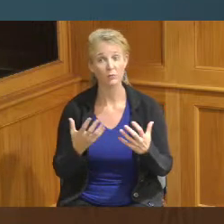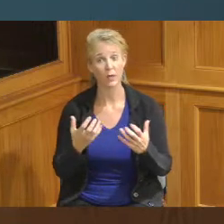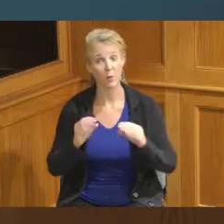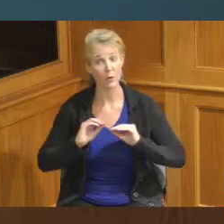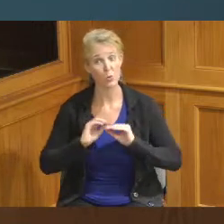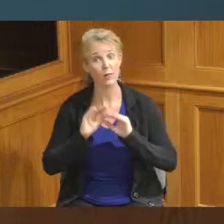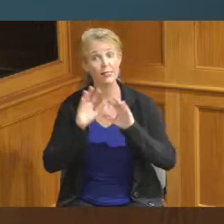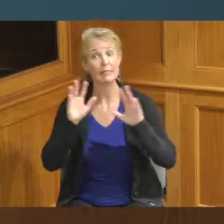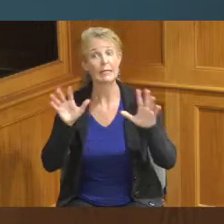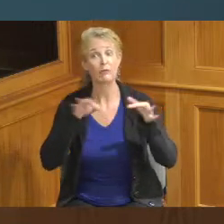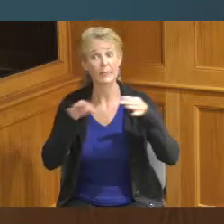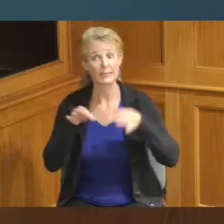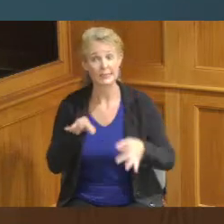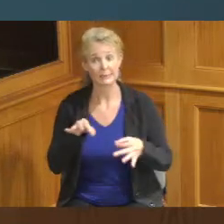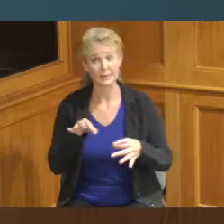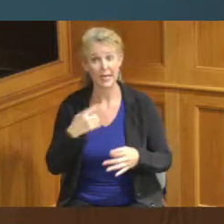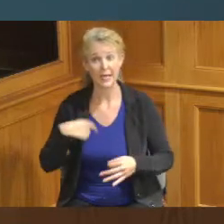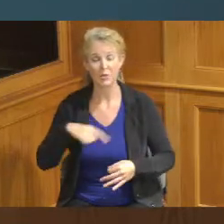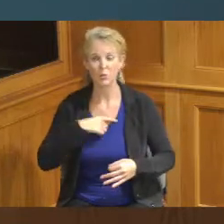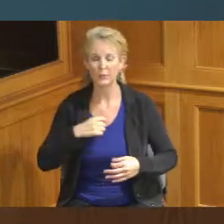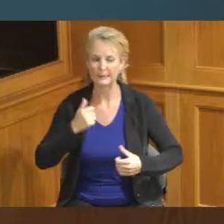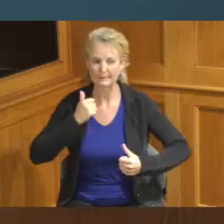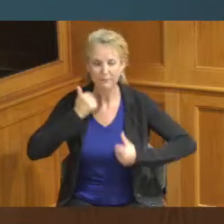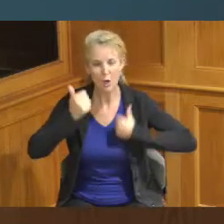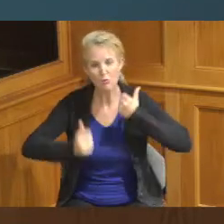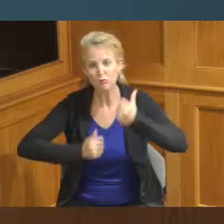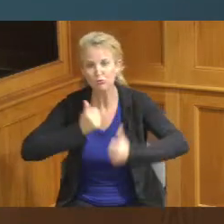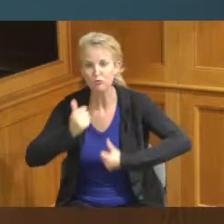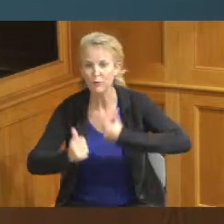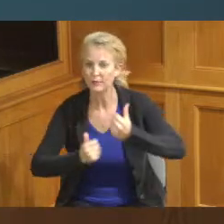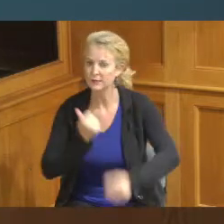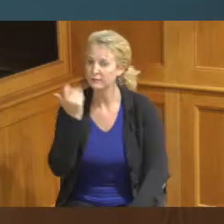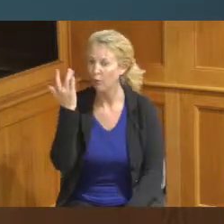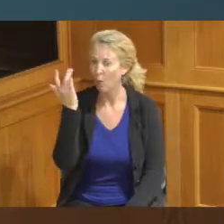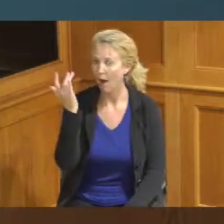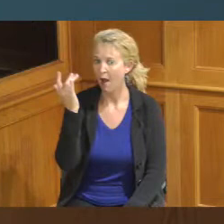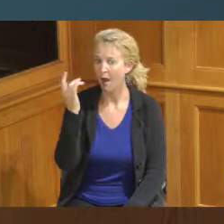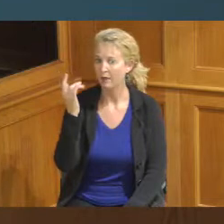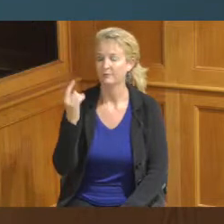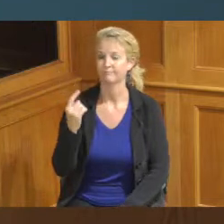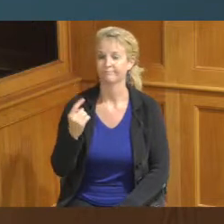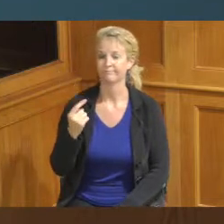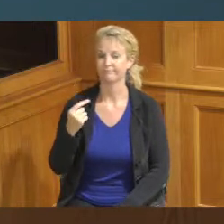that I wanted us to be very aggressive because I truly believe as someone who's had to go to all